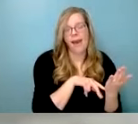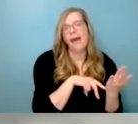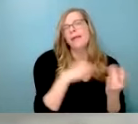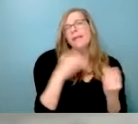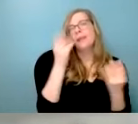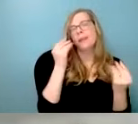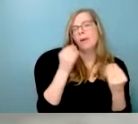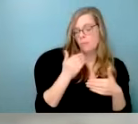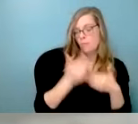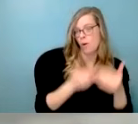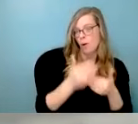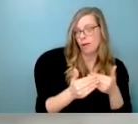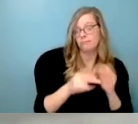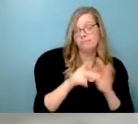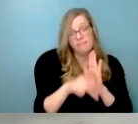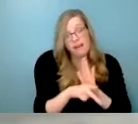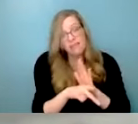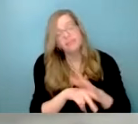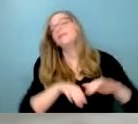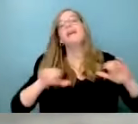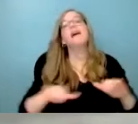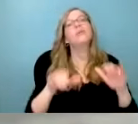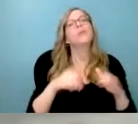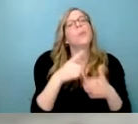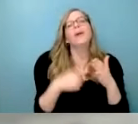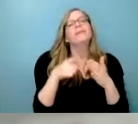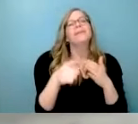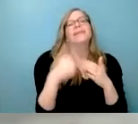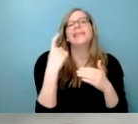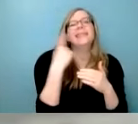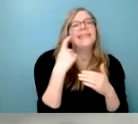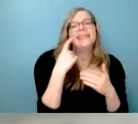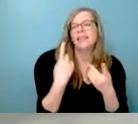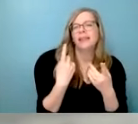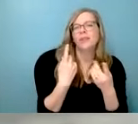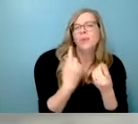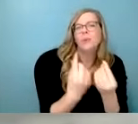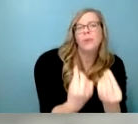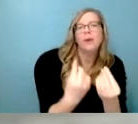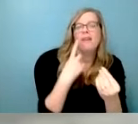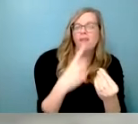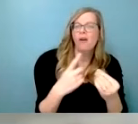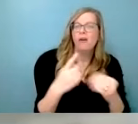actions or measures your organization has taken to create accessibility in the past two years